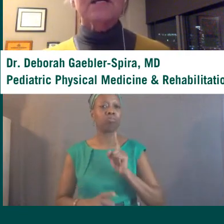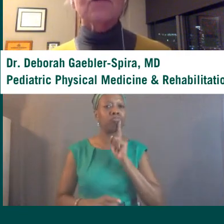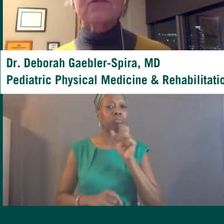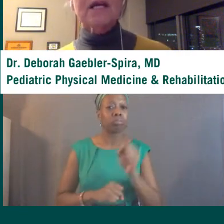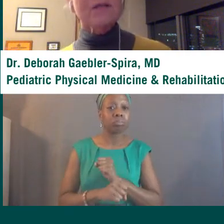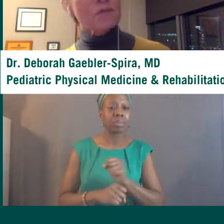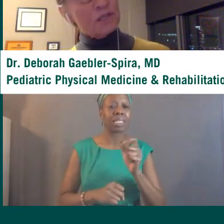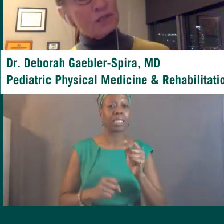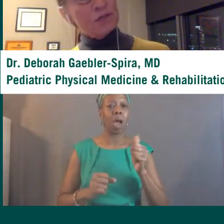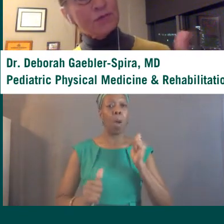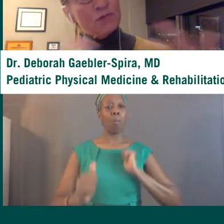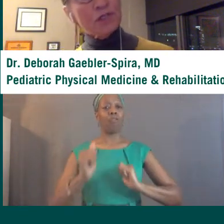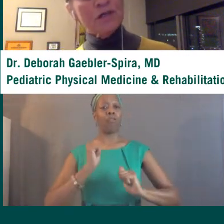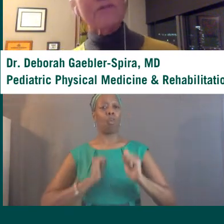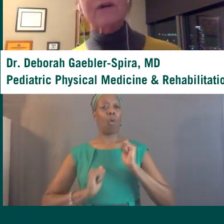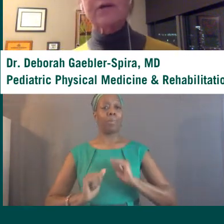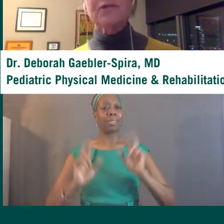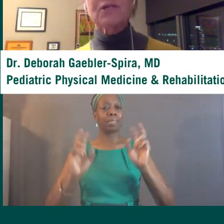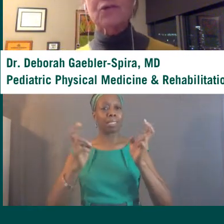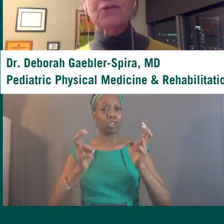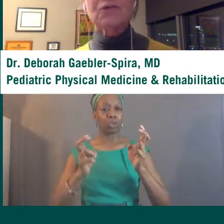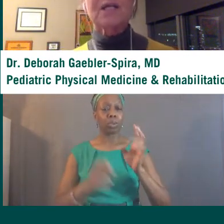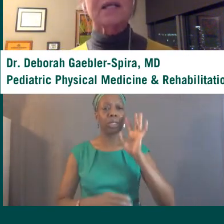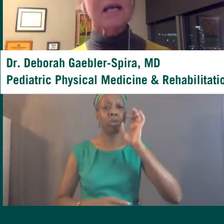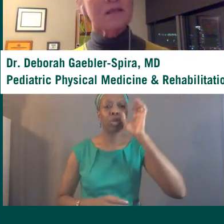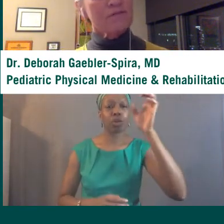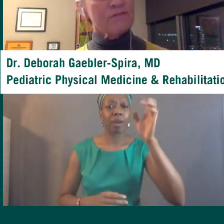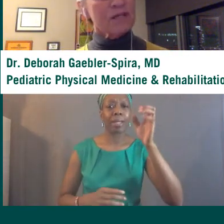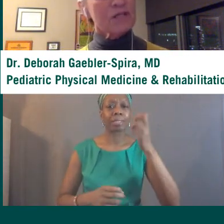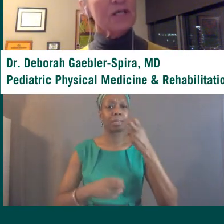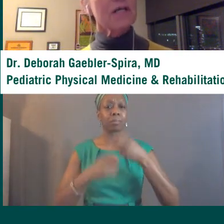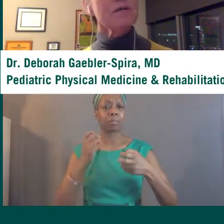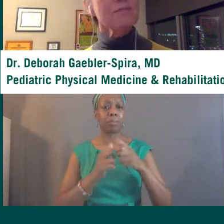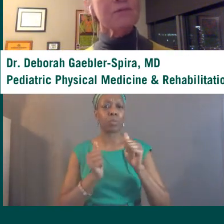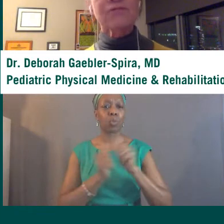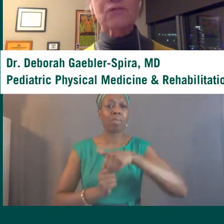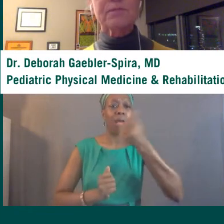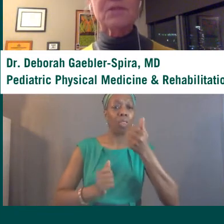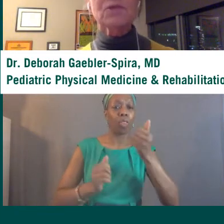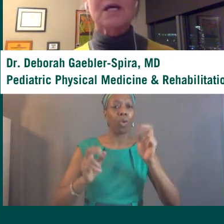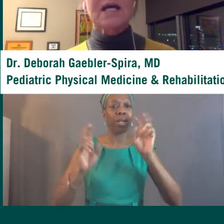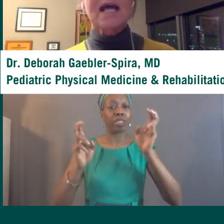It creates an inclusion of other issues that can affect performance